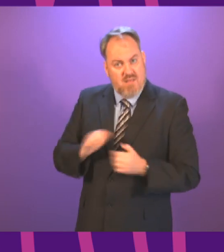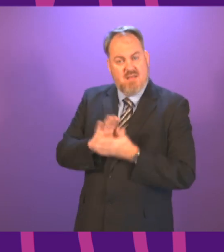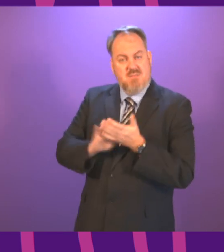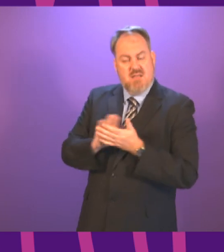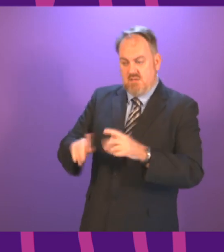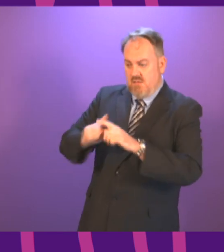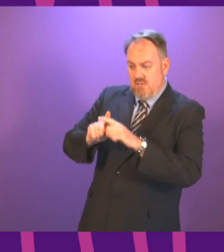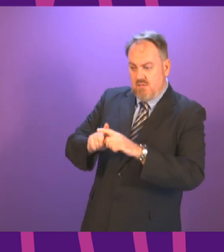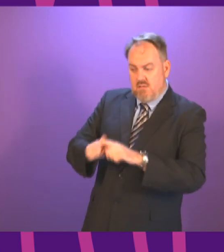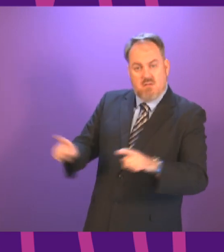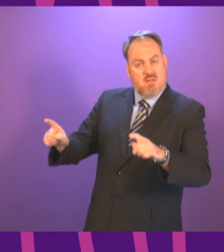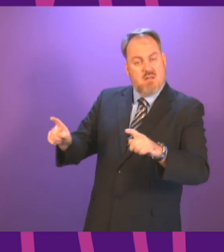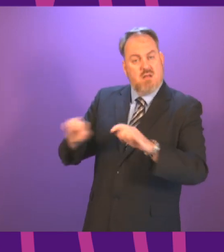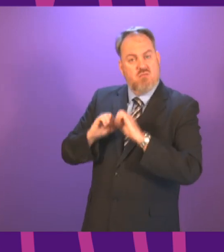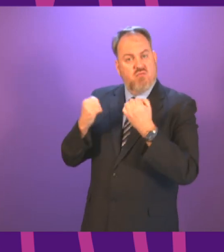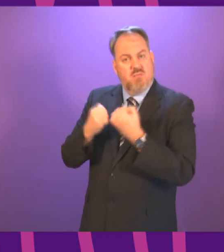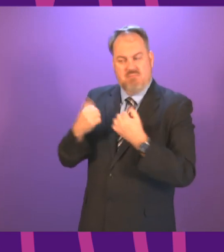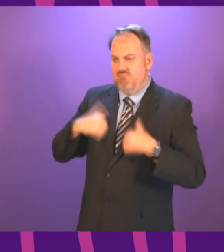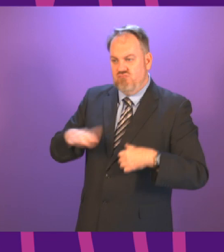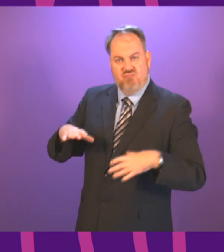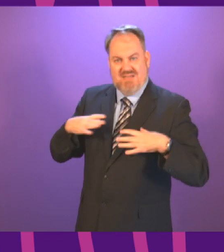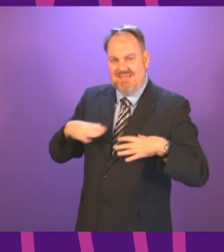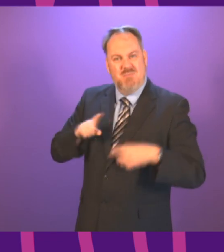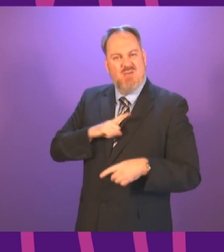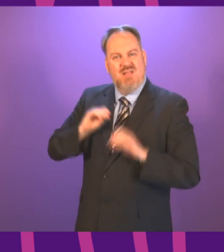be appropriate to mobilise that group of students in the same way this time around, because